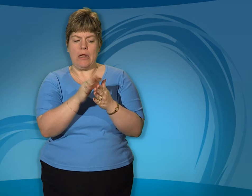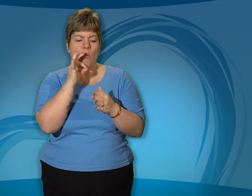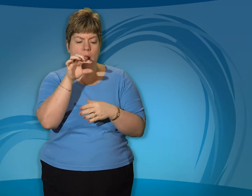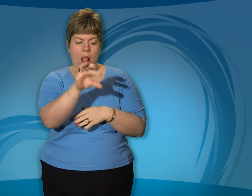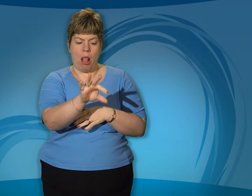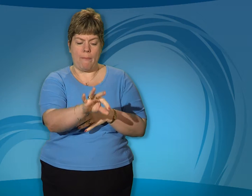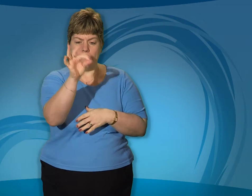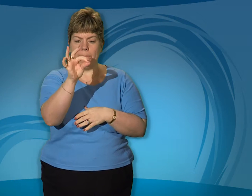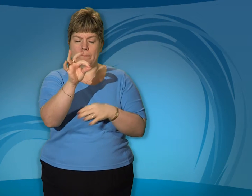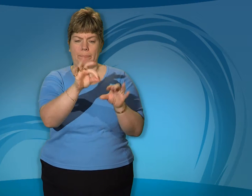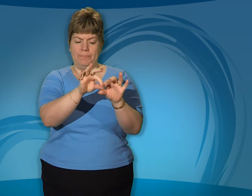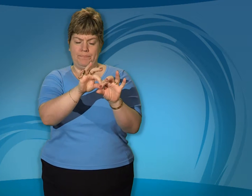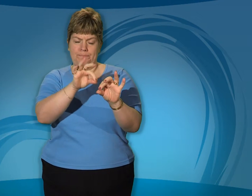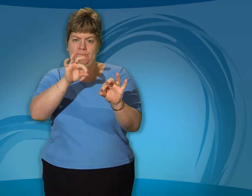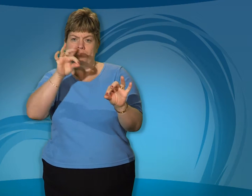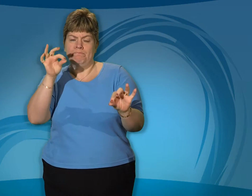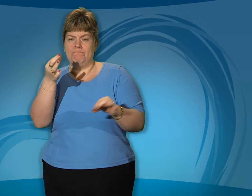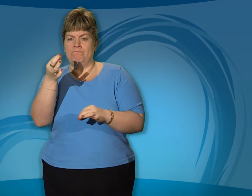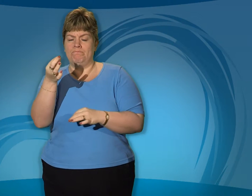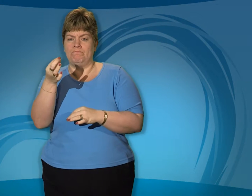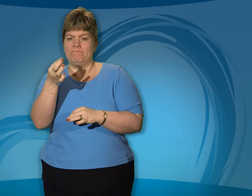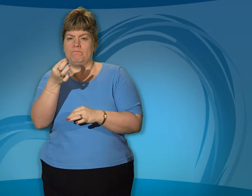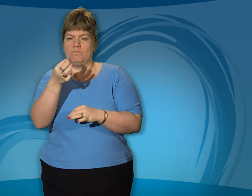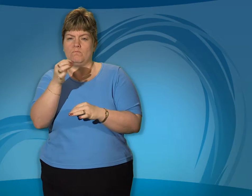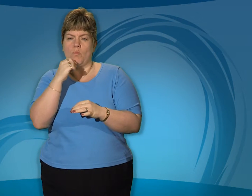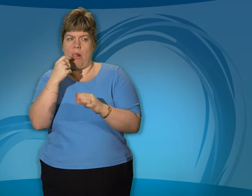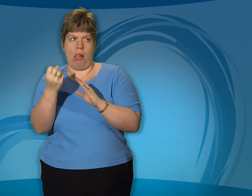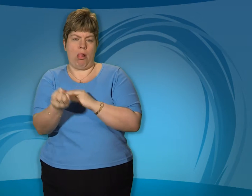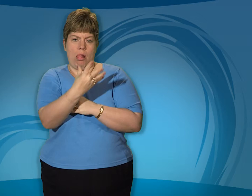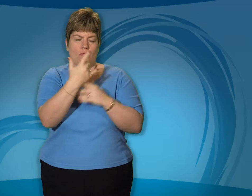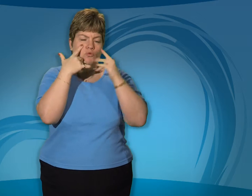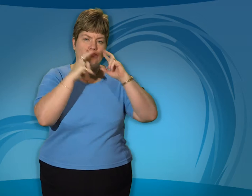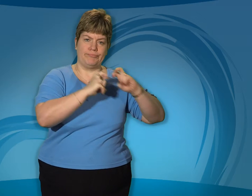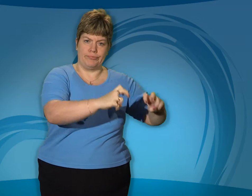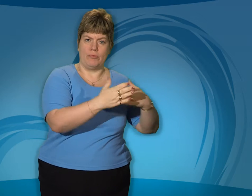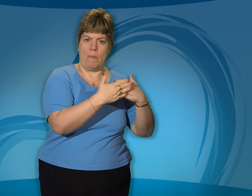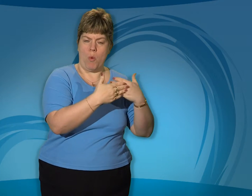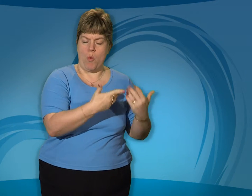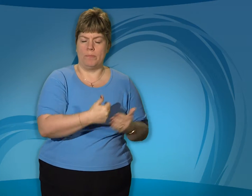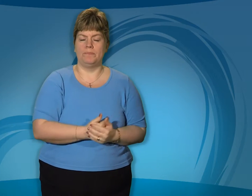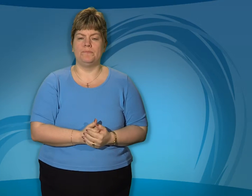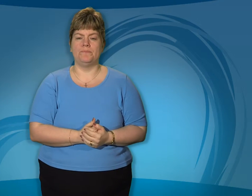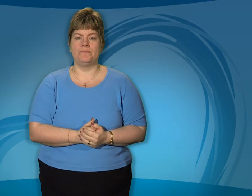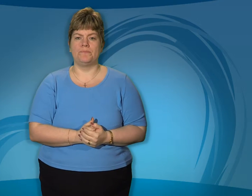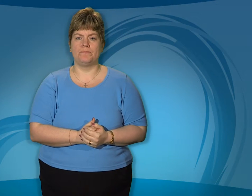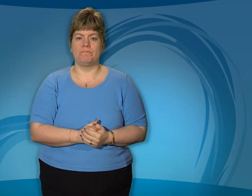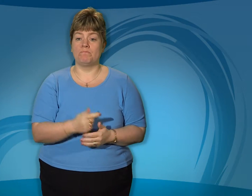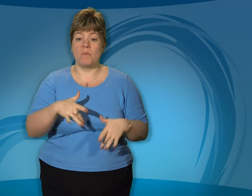This is a small piece of tissue, which is removed through the tube using tiny forceps.